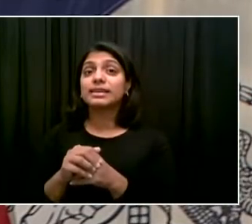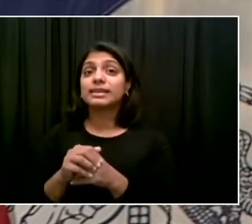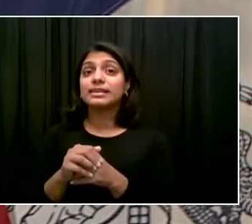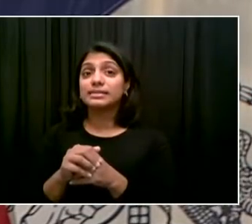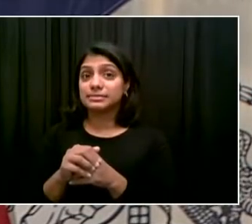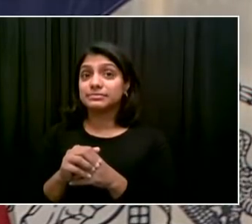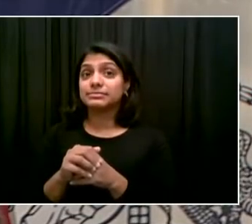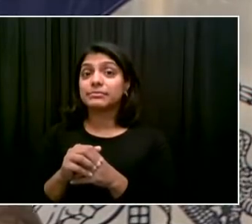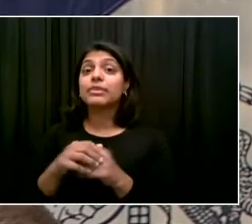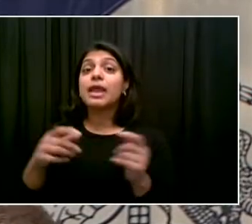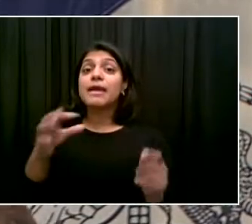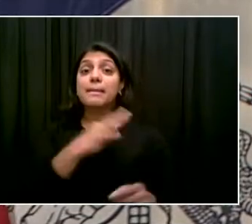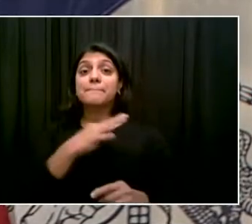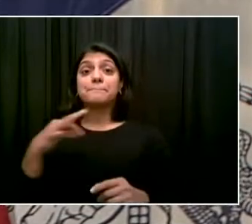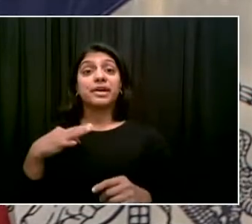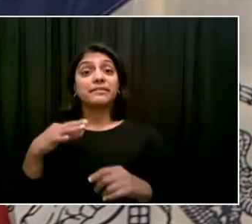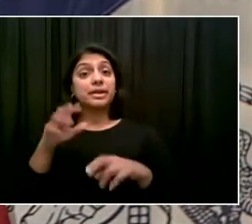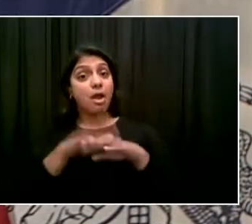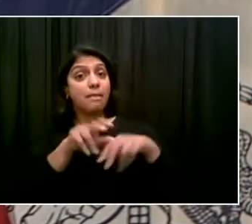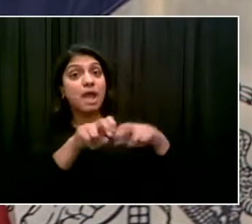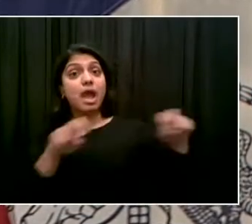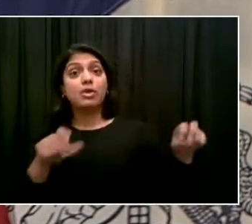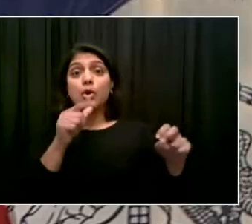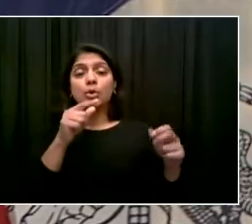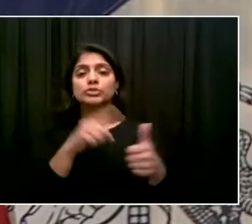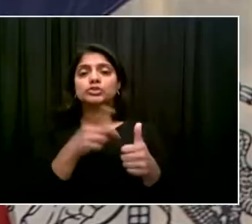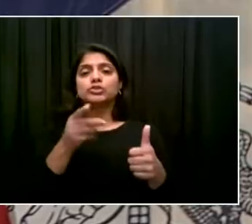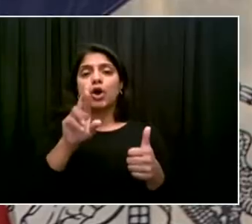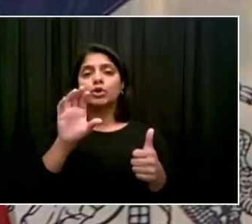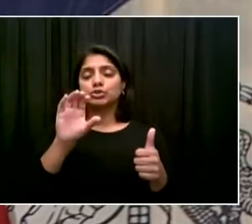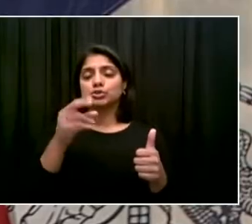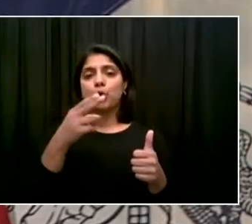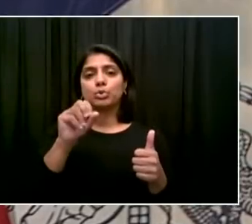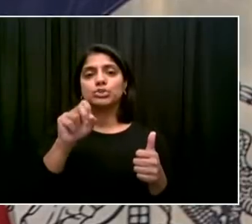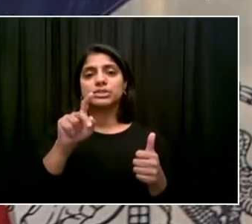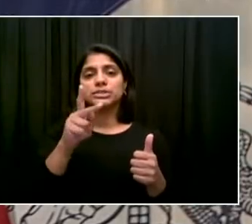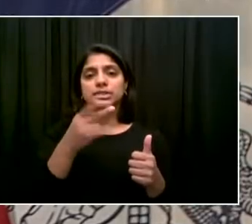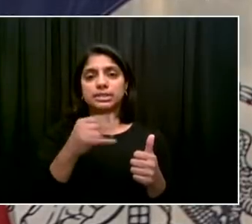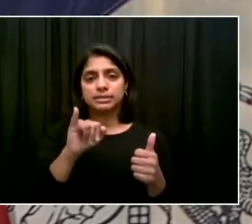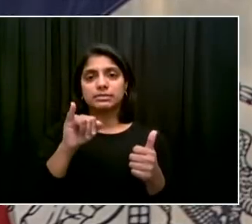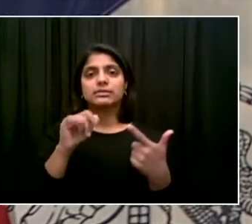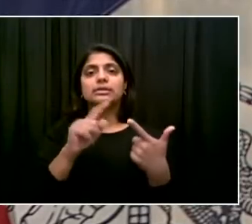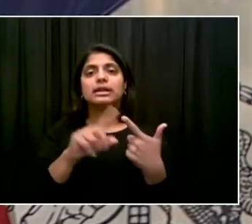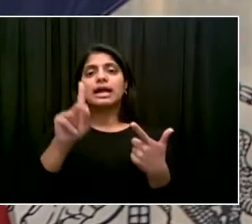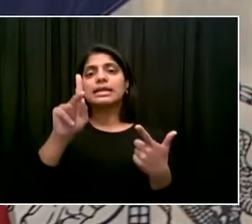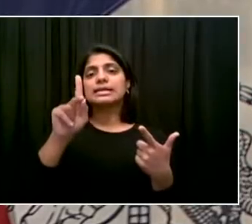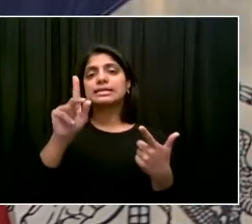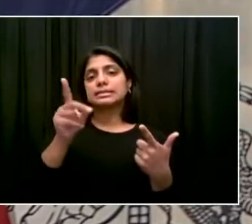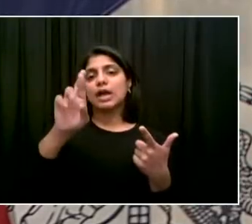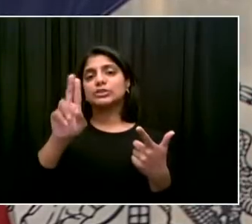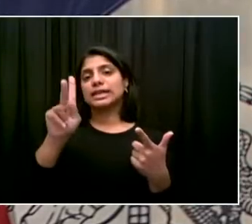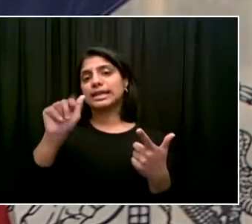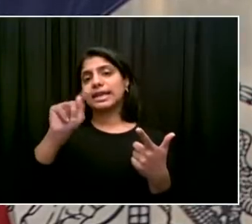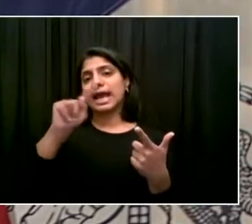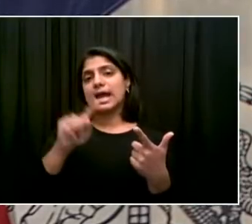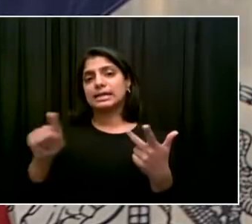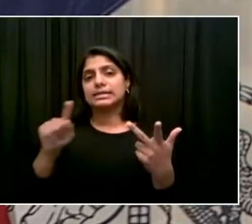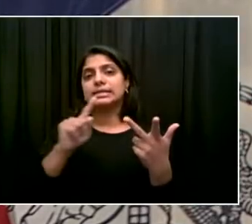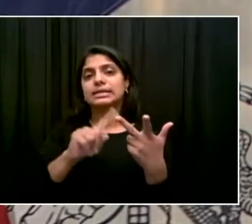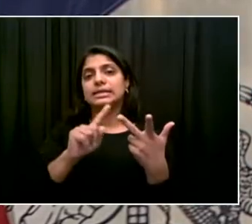WE ARE JOINED TODAY BY DR.